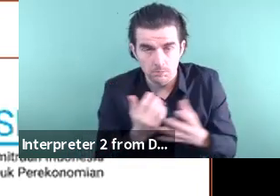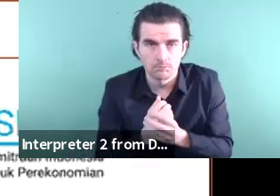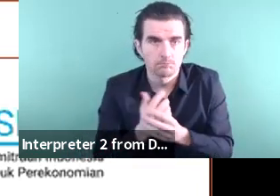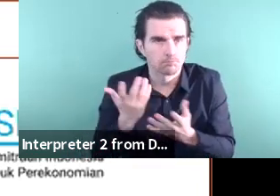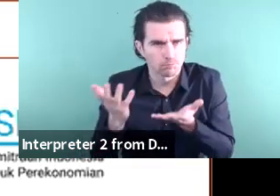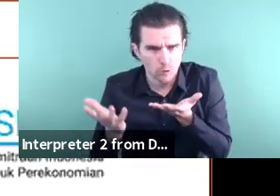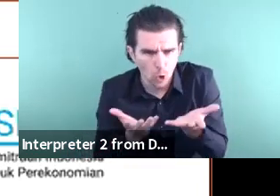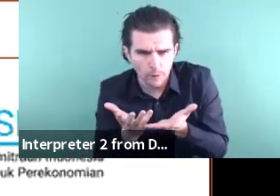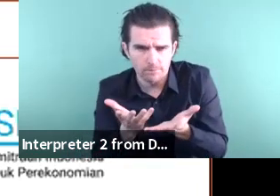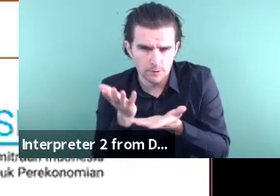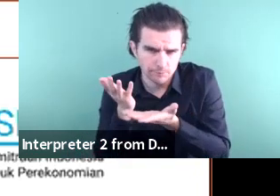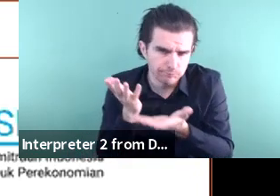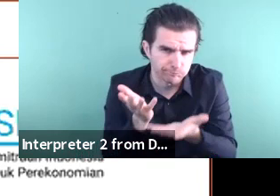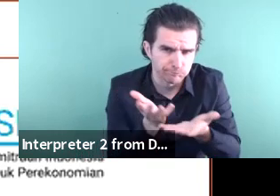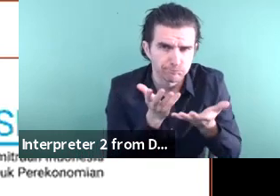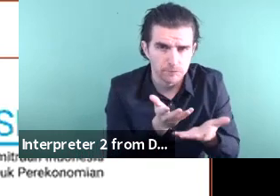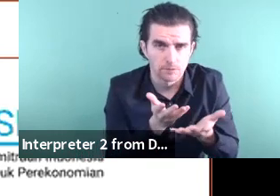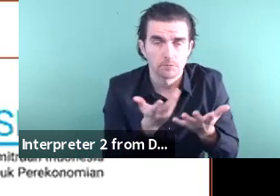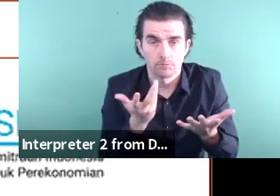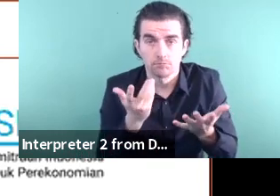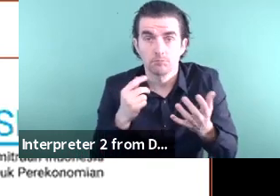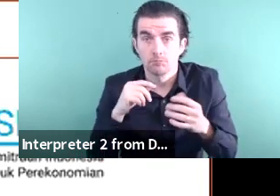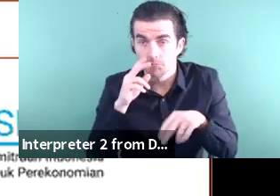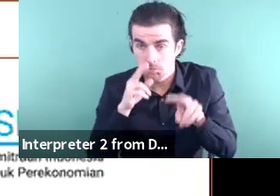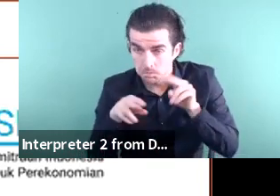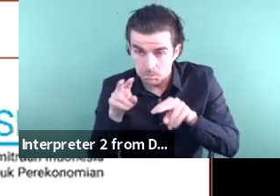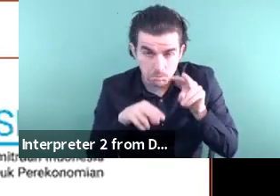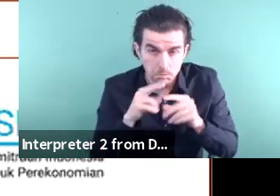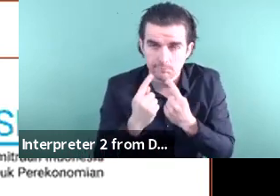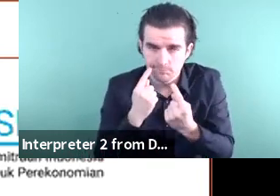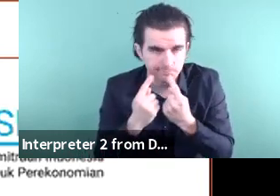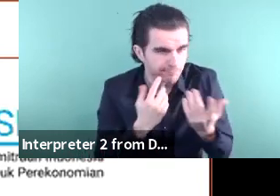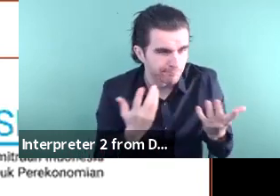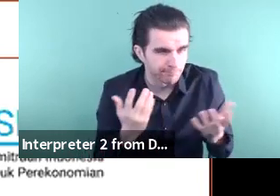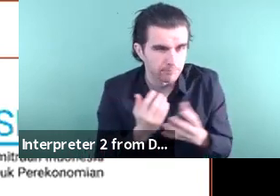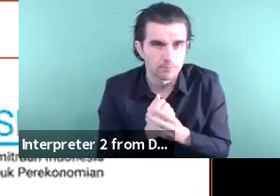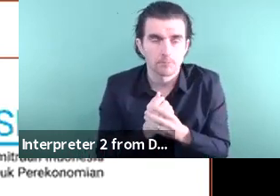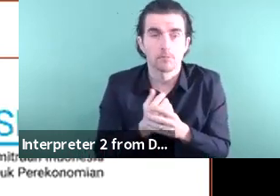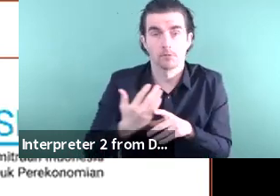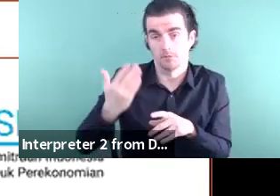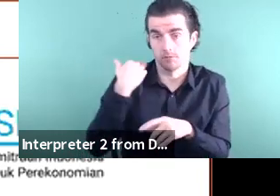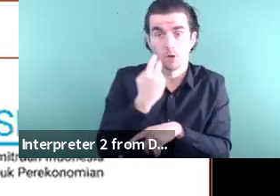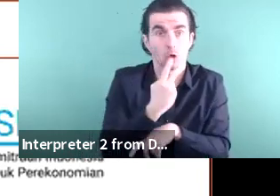Based on the findings, we propose a concession scheme for health, transport and utilities,